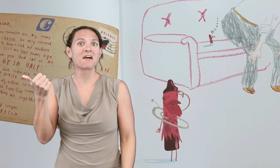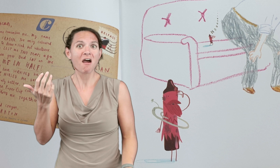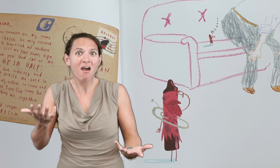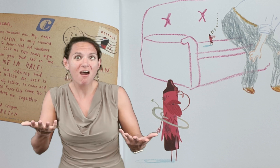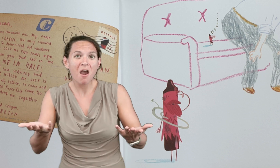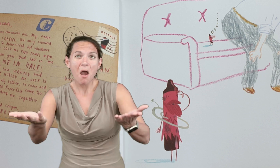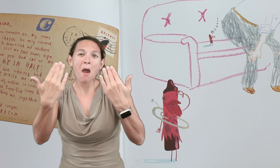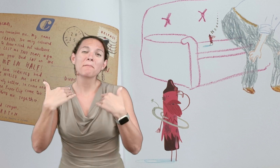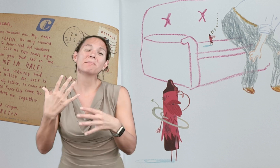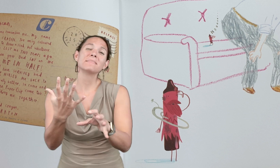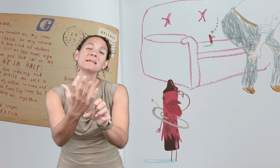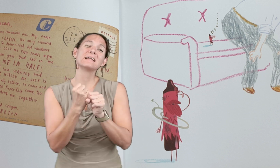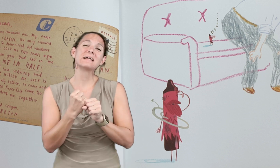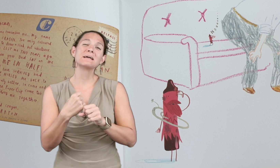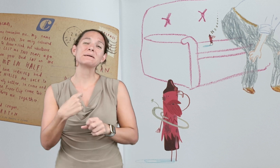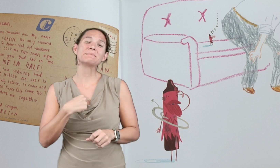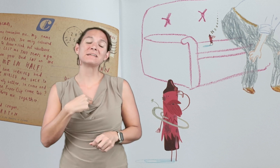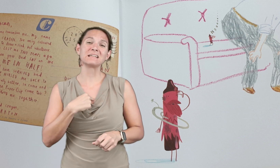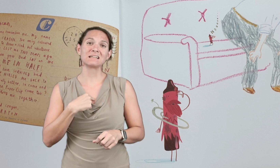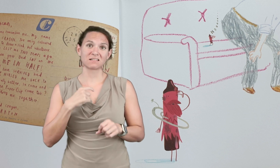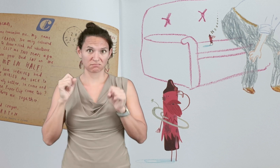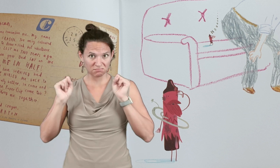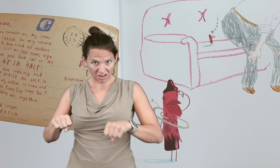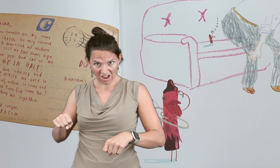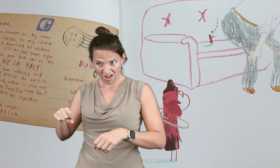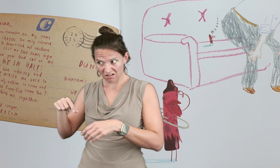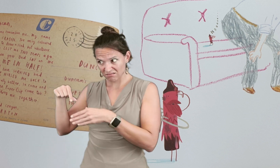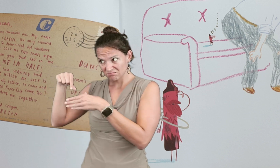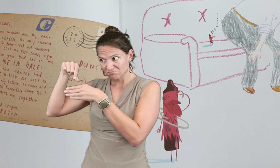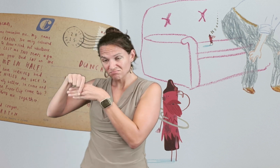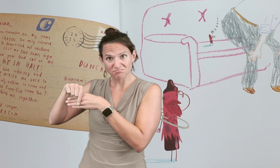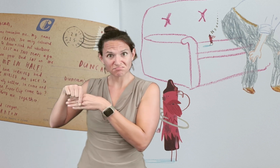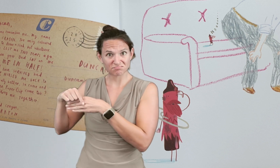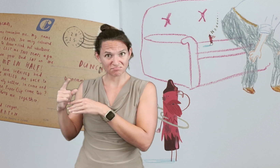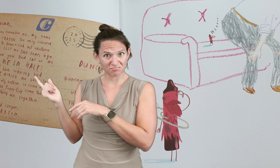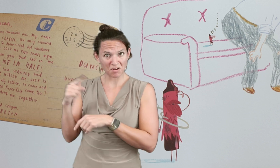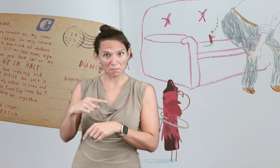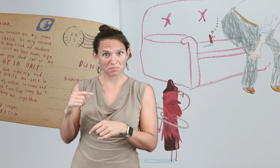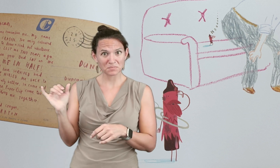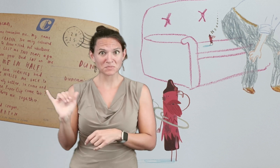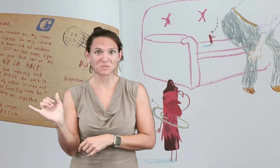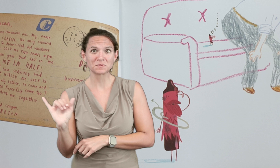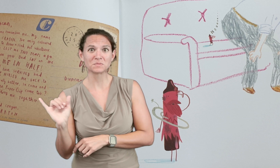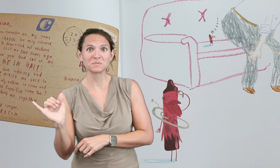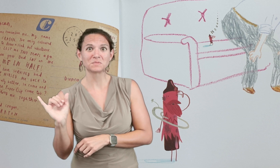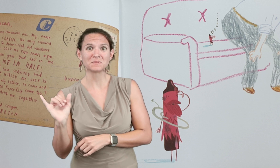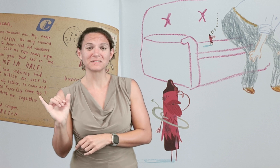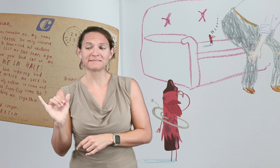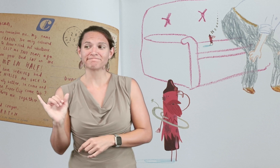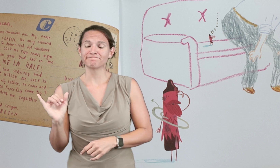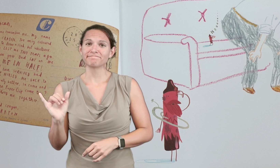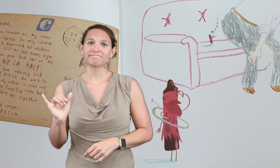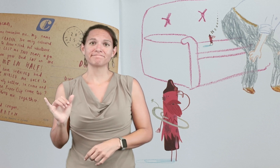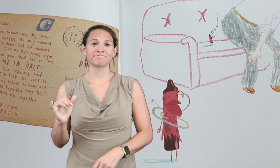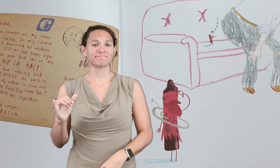Iʻm finally better so, come and get me. And can Paperclip come too?